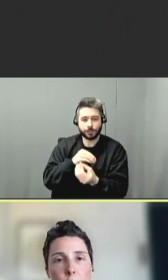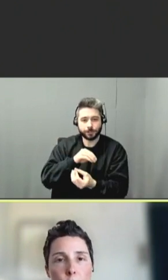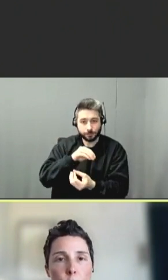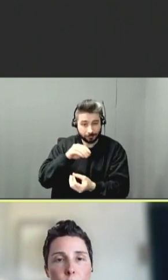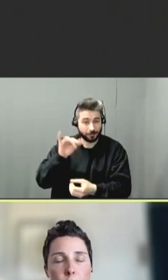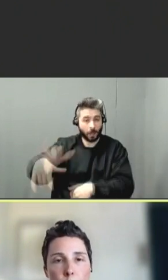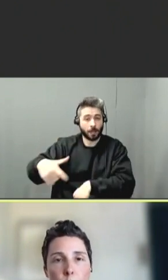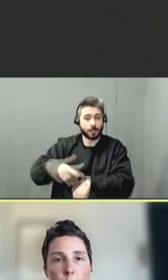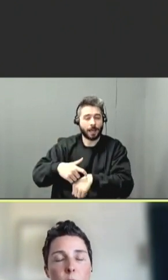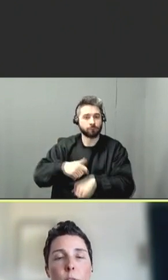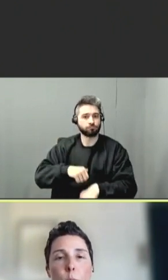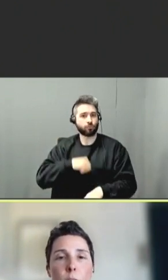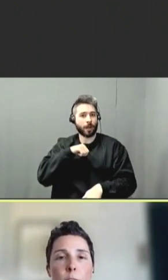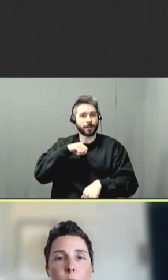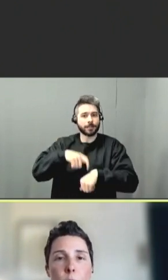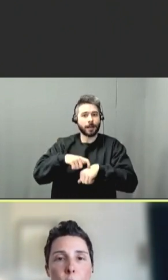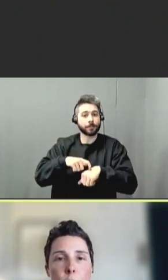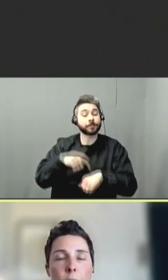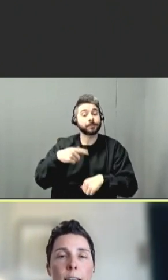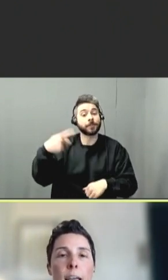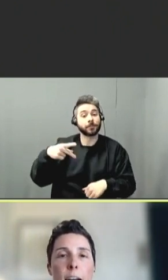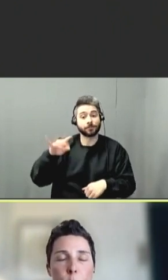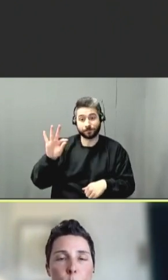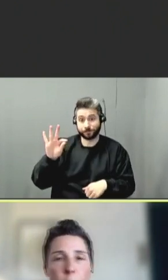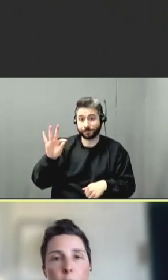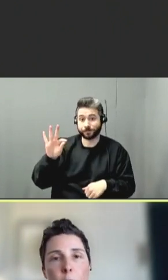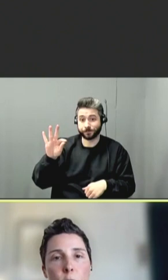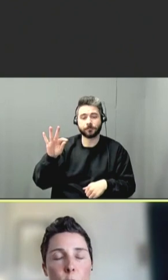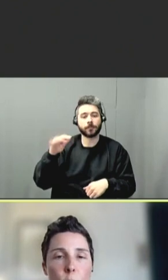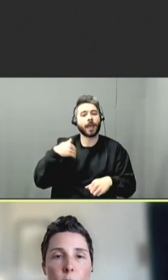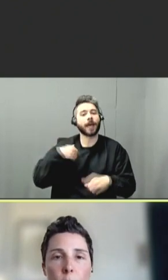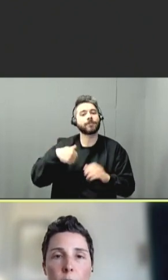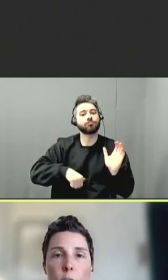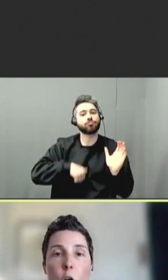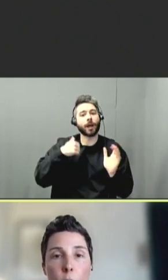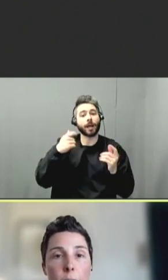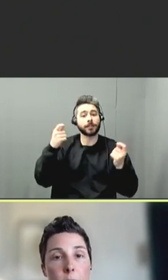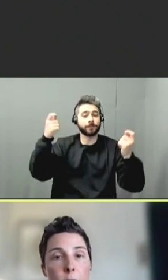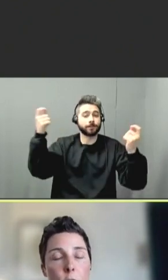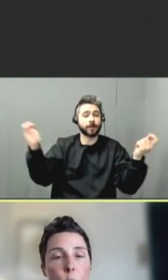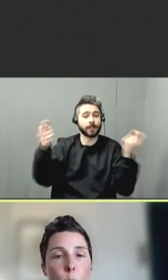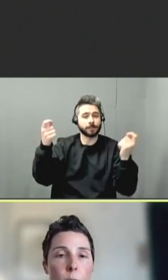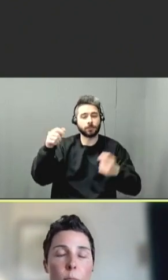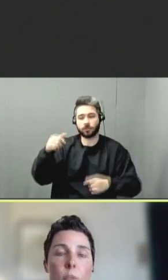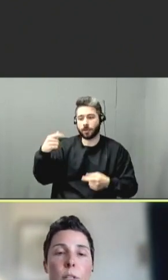So, for example, the Pacific Pride Foundation has a pride festival in August. So, we were able